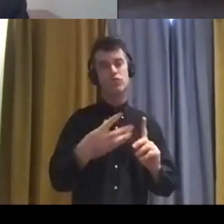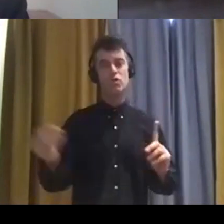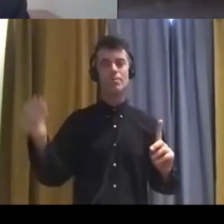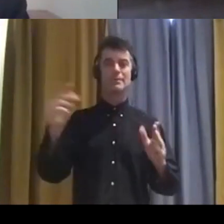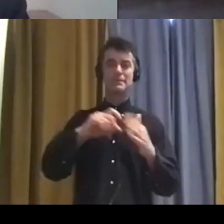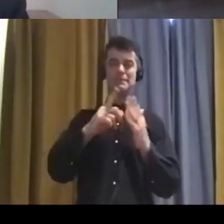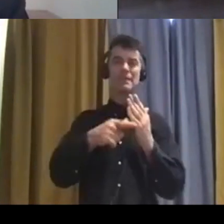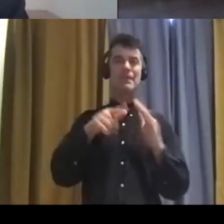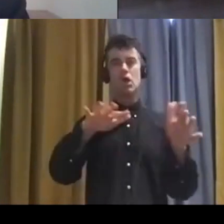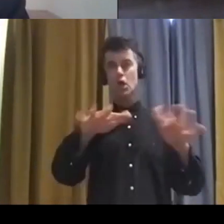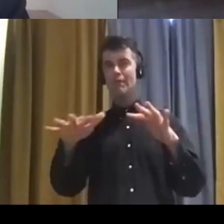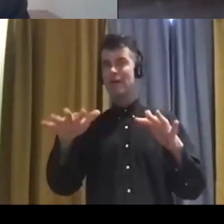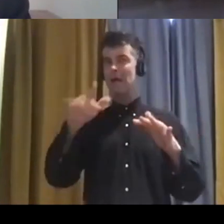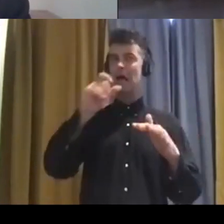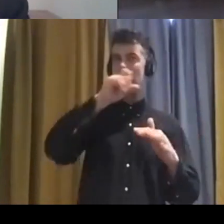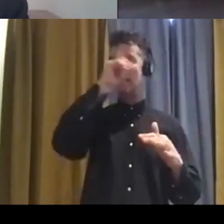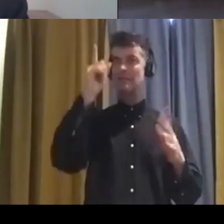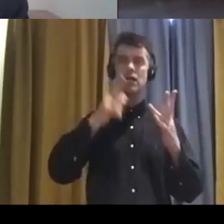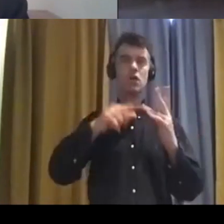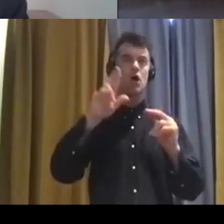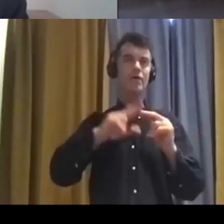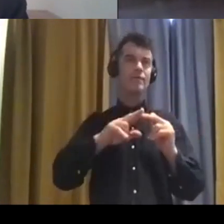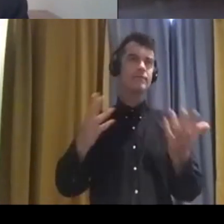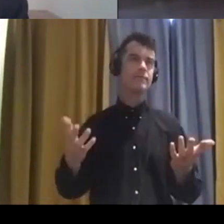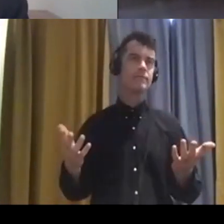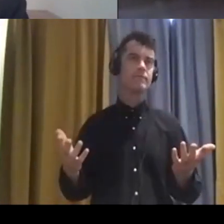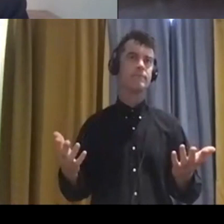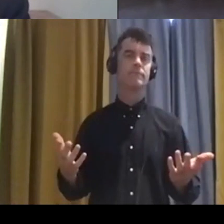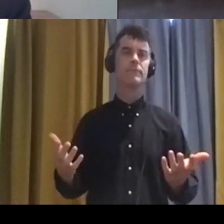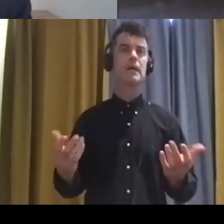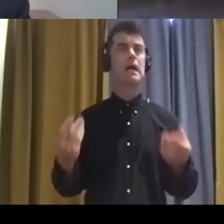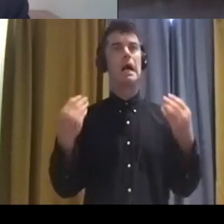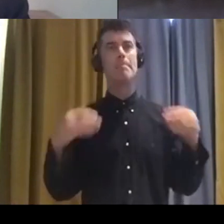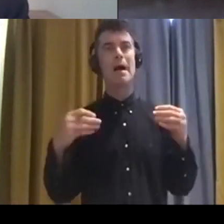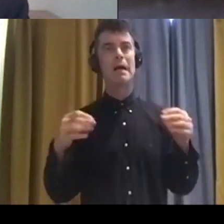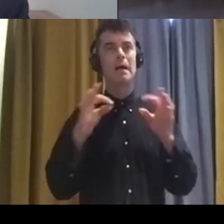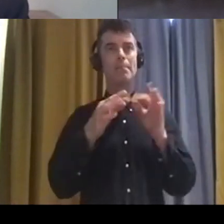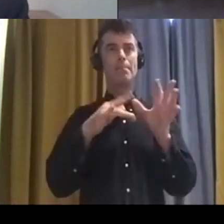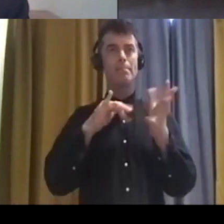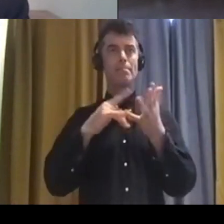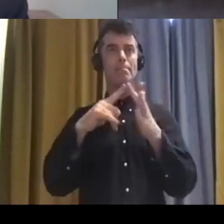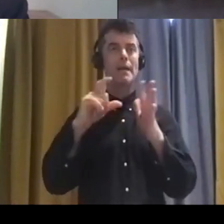and that kind of understanding of of kind of market-based products and services that